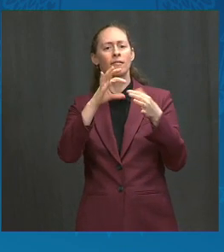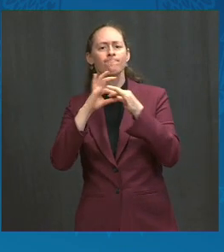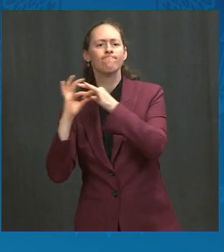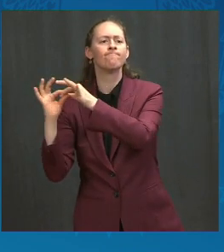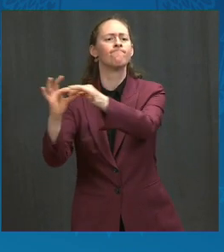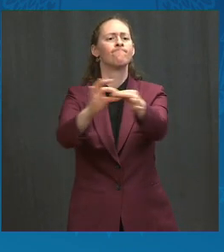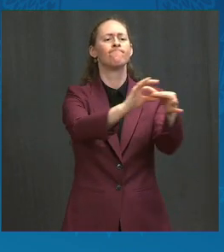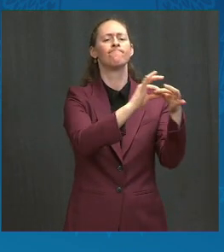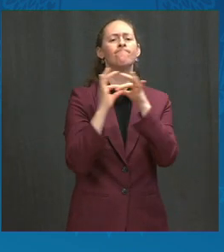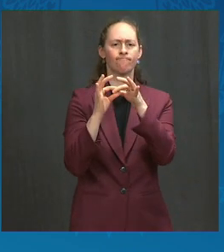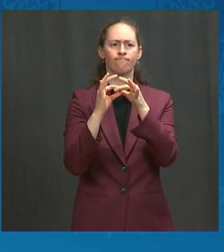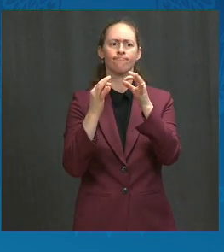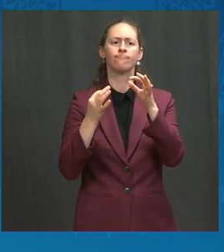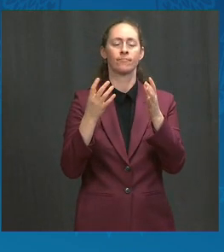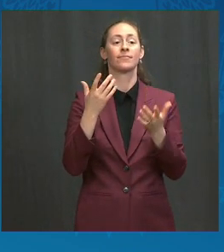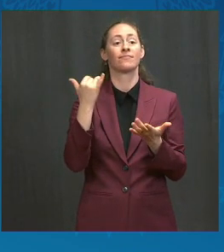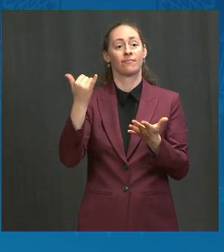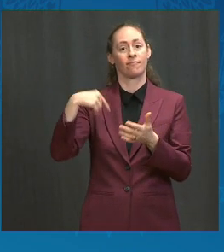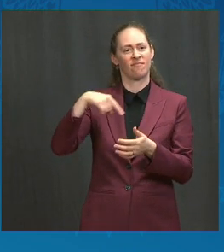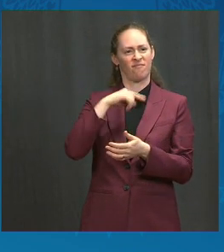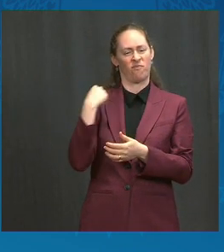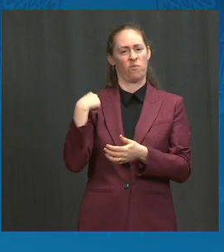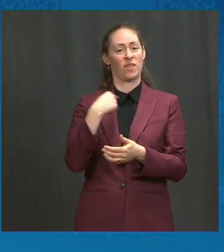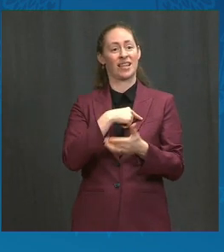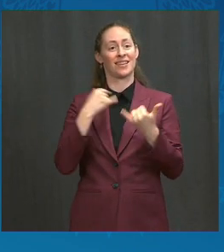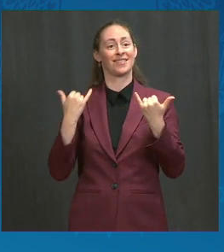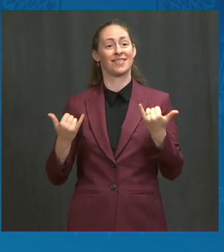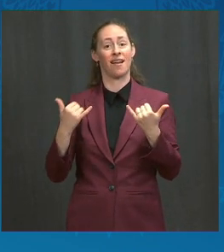to adopt the ambitious "Platform for Action."